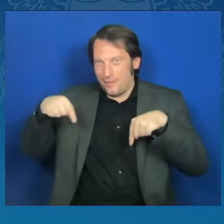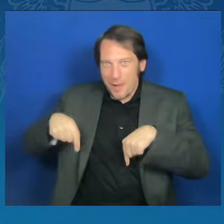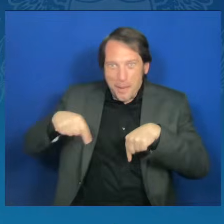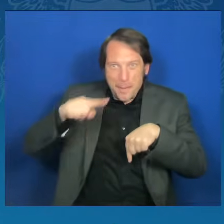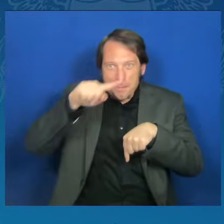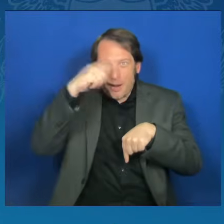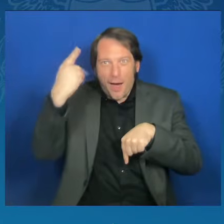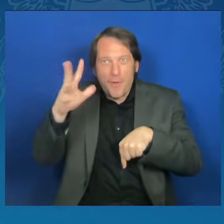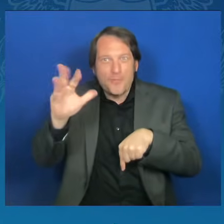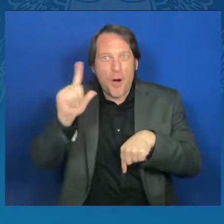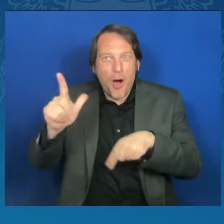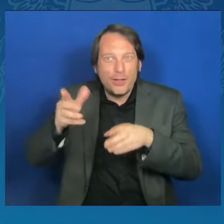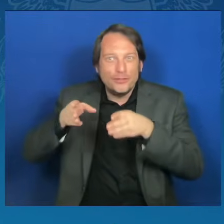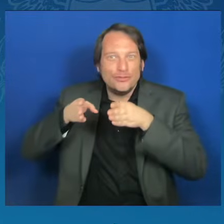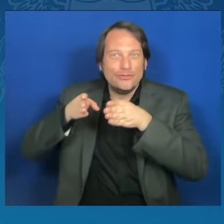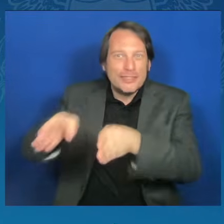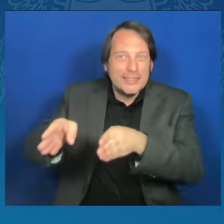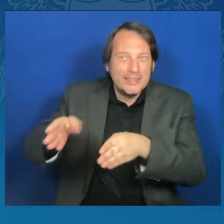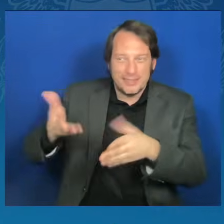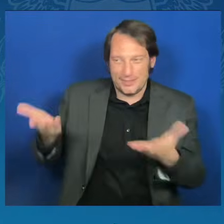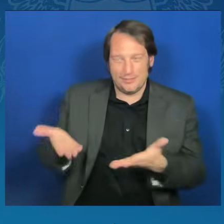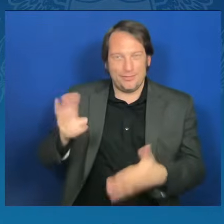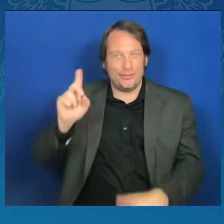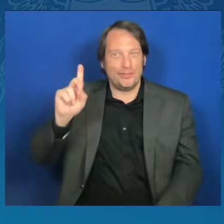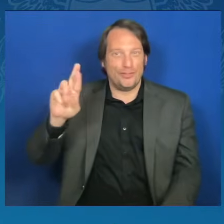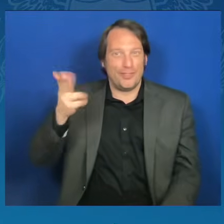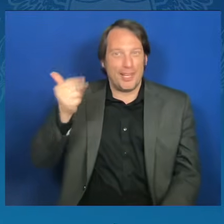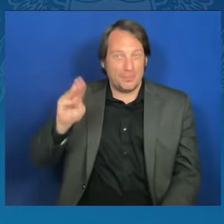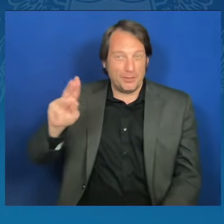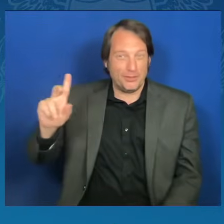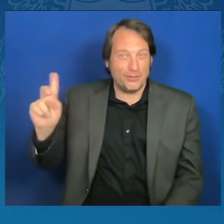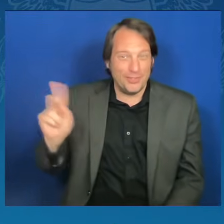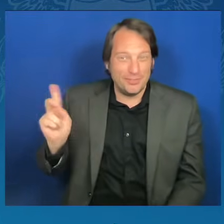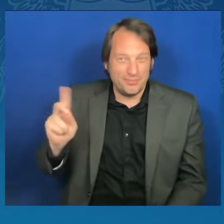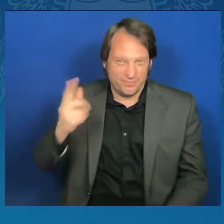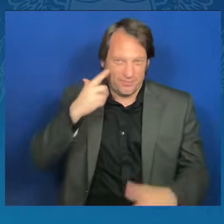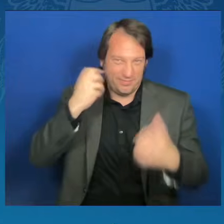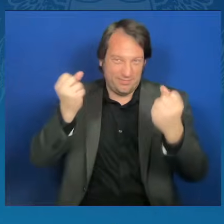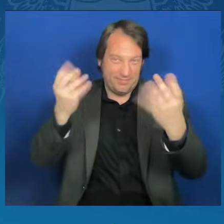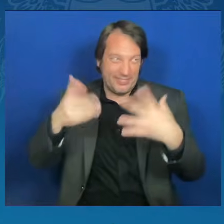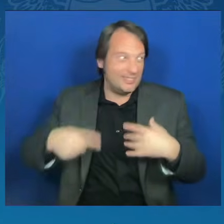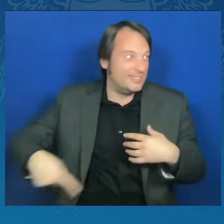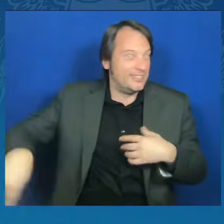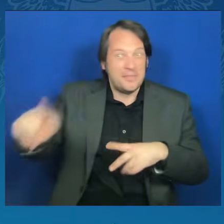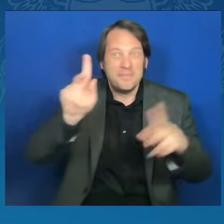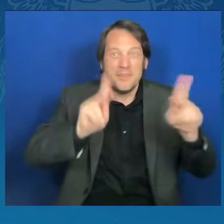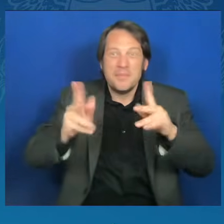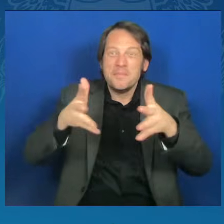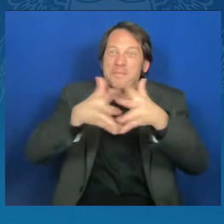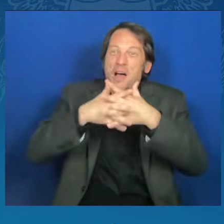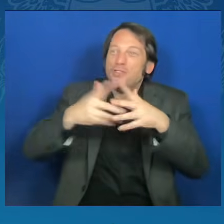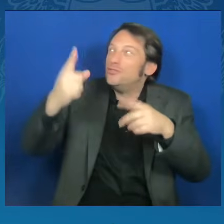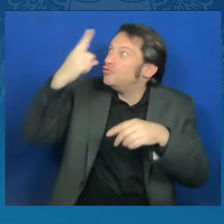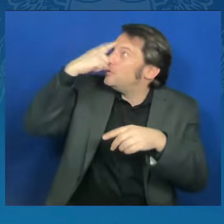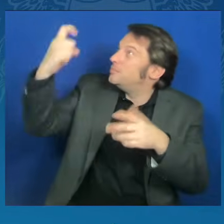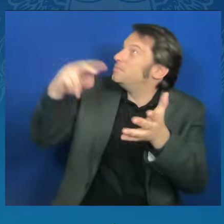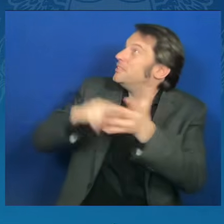For many people, the American Dream is starting your own business. Actually, small businesses are the backbone of our economy,